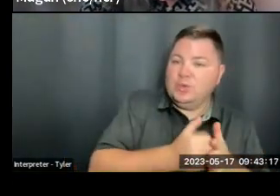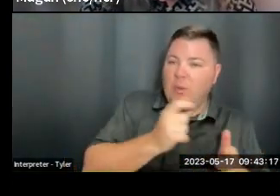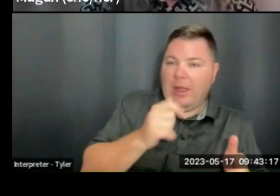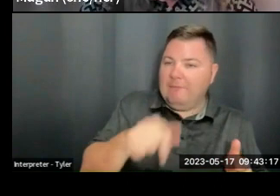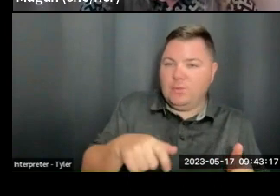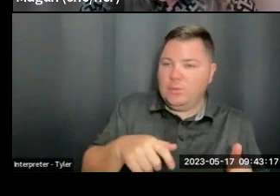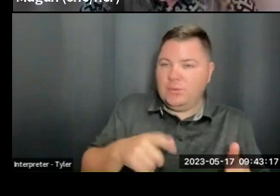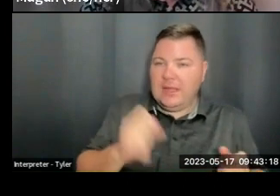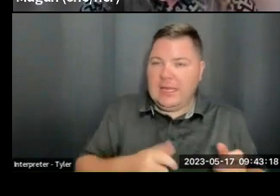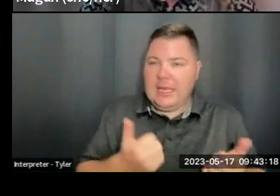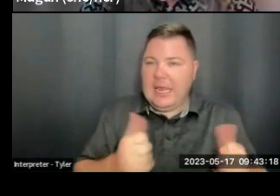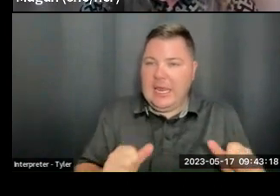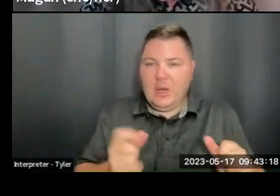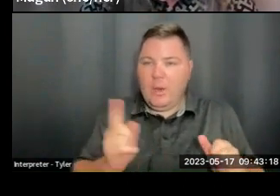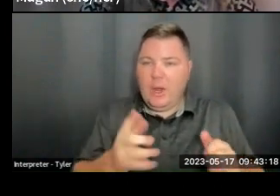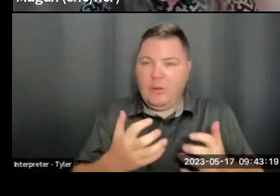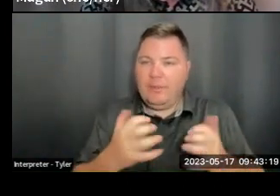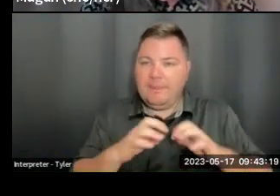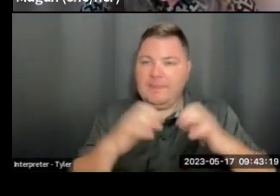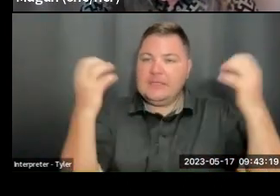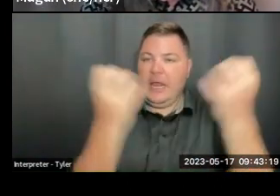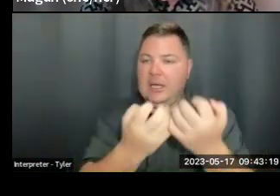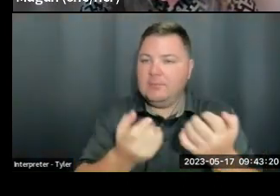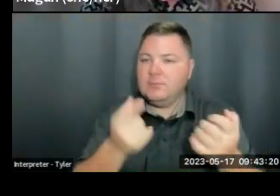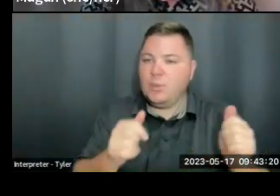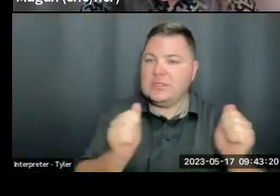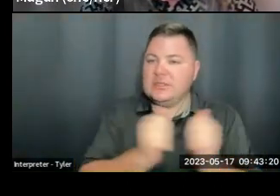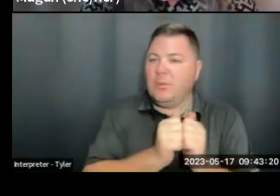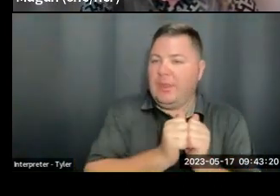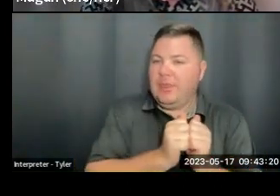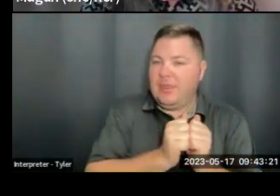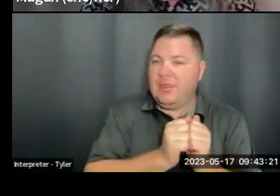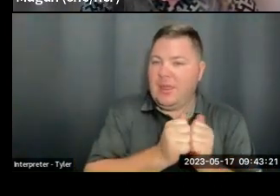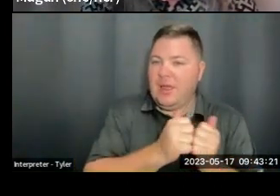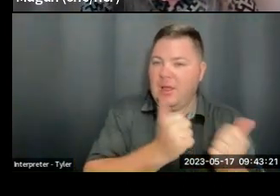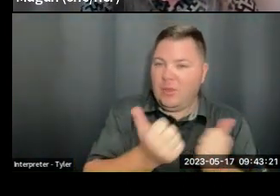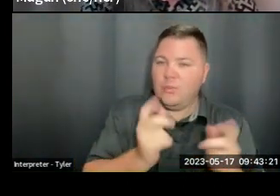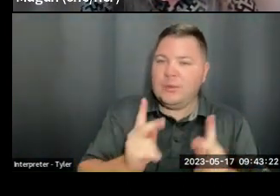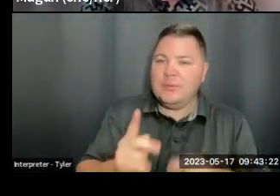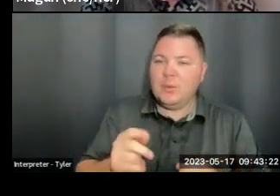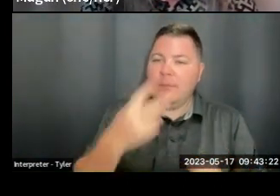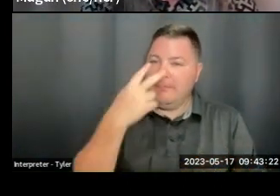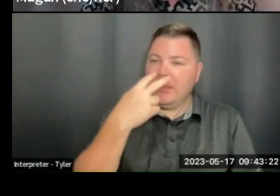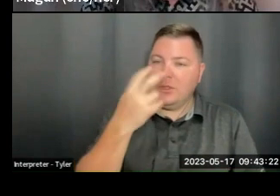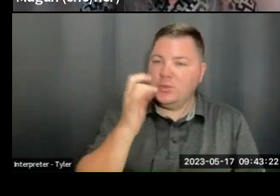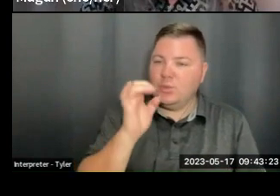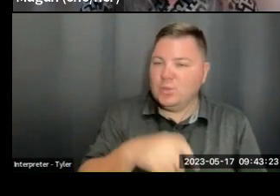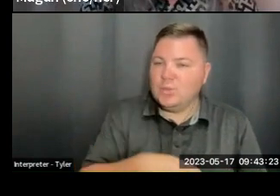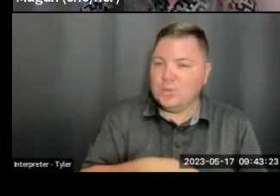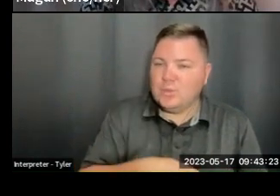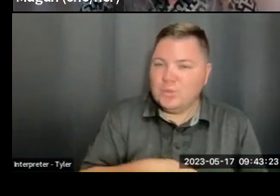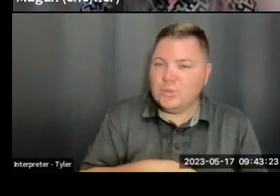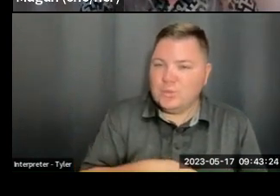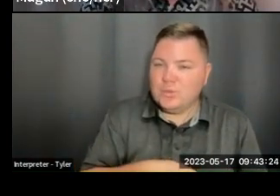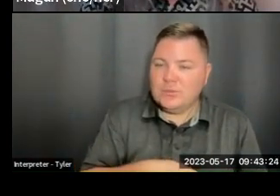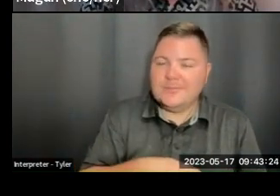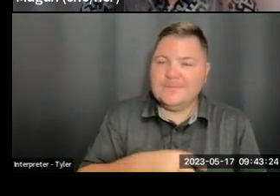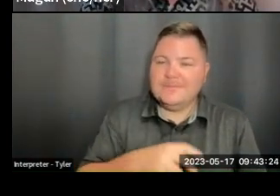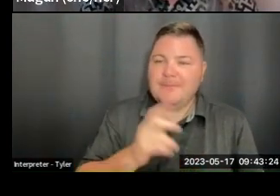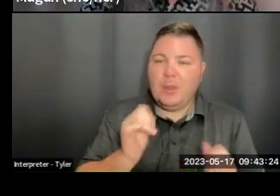to the ticket window to upgrade their sits so they could sit closer to us, though they didn't need to.